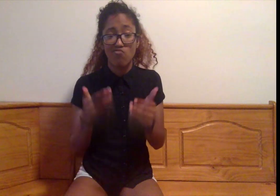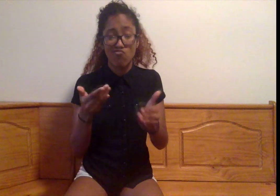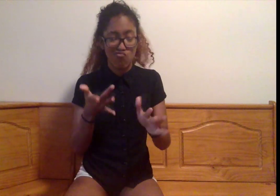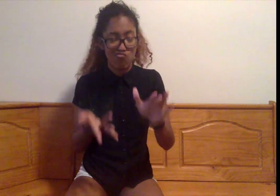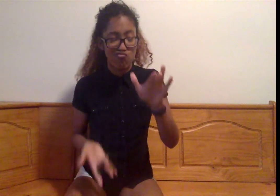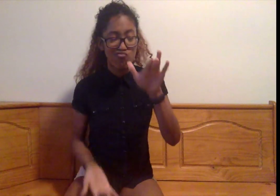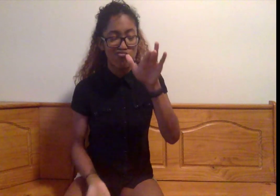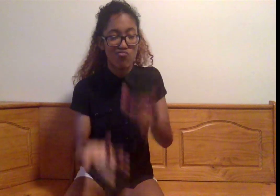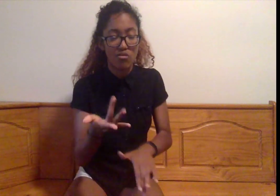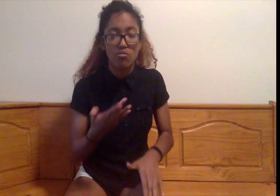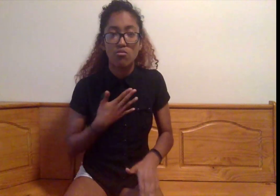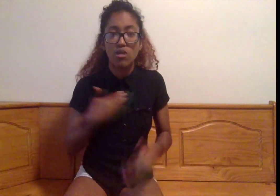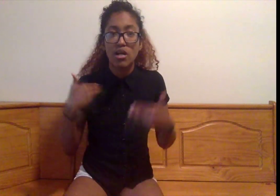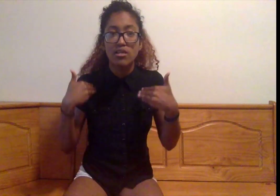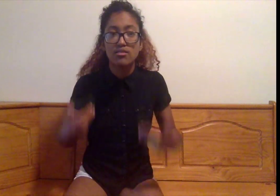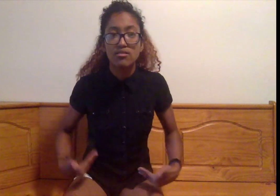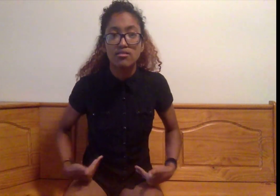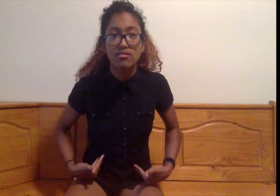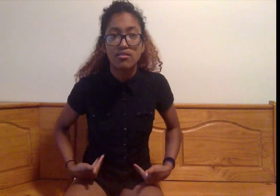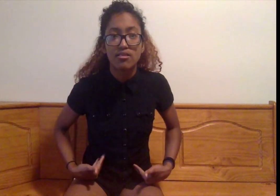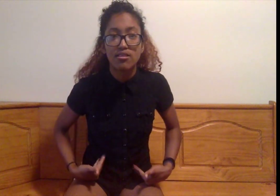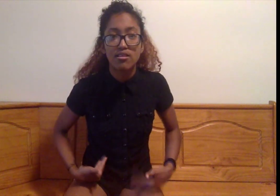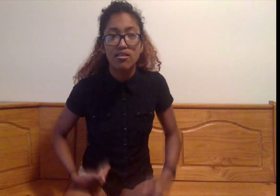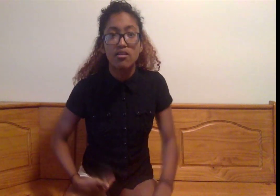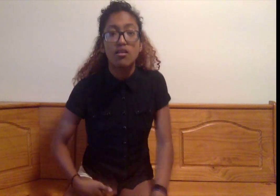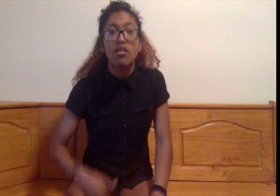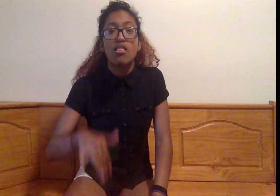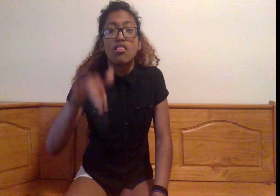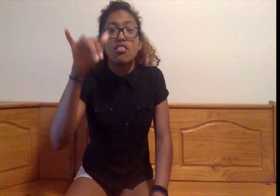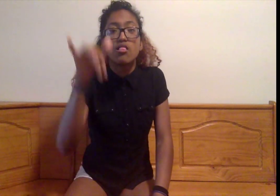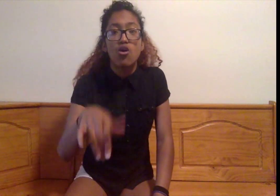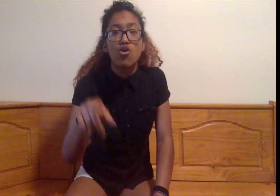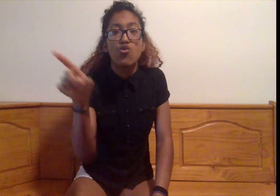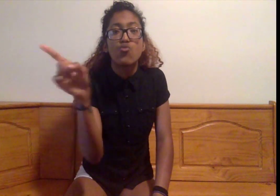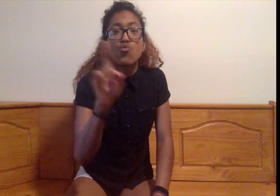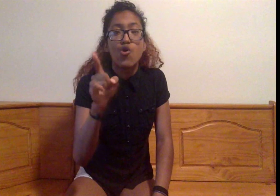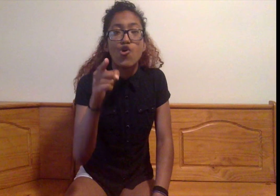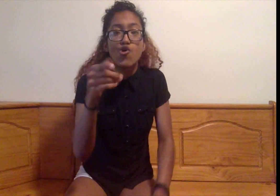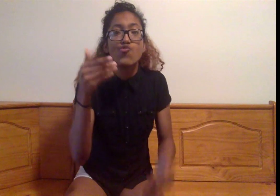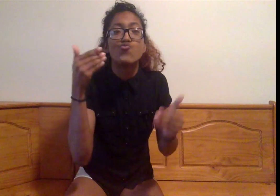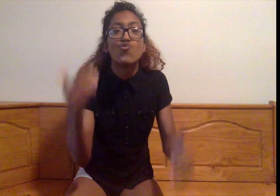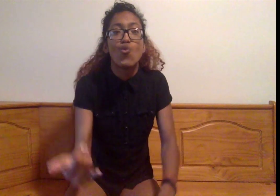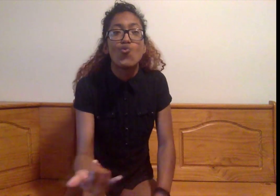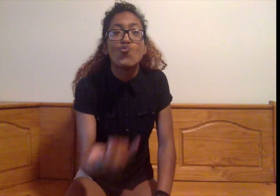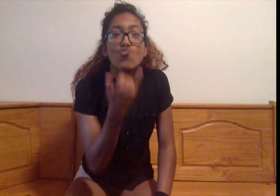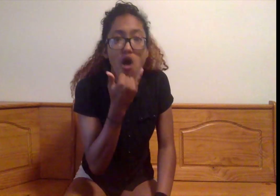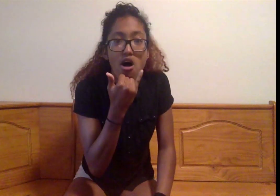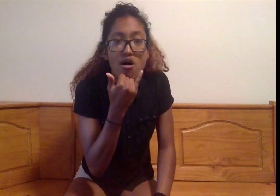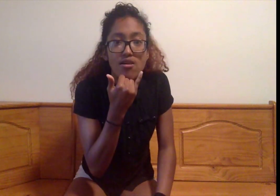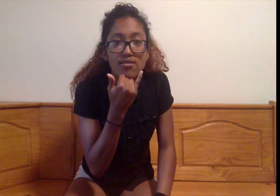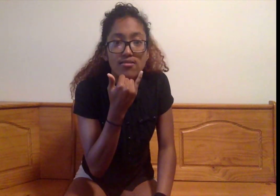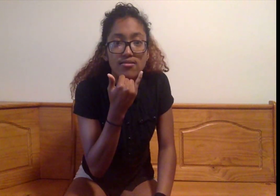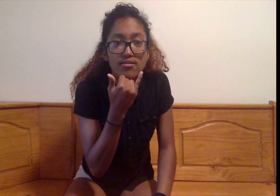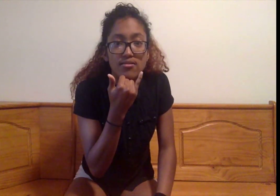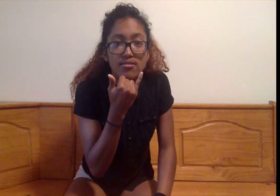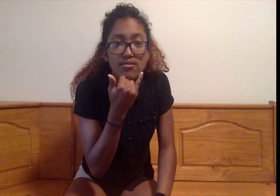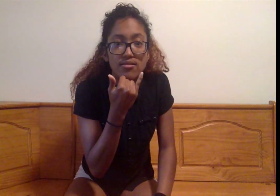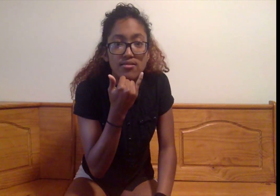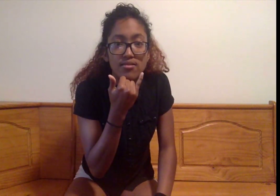to insert finger into my body, is where you went wrong.